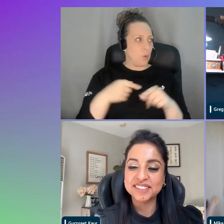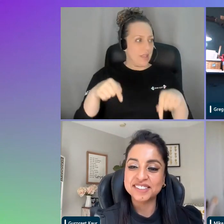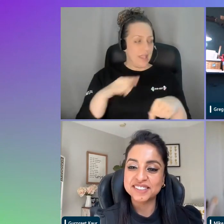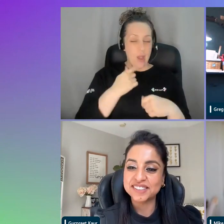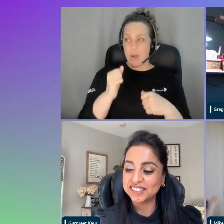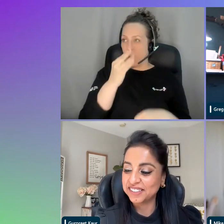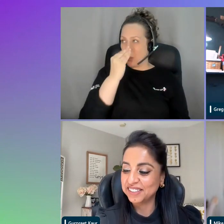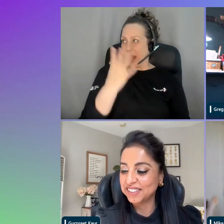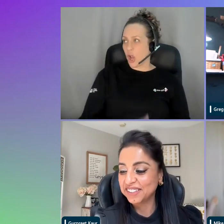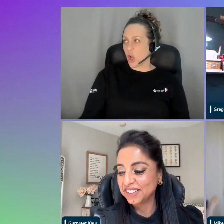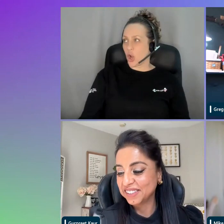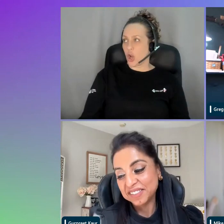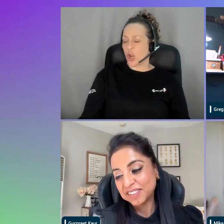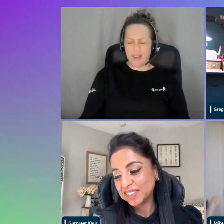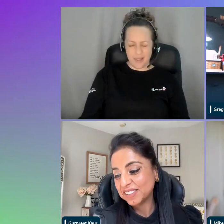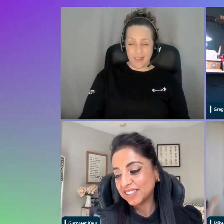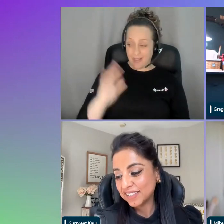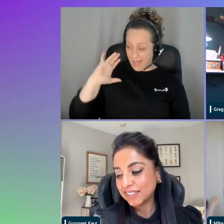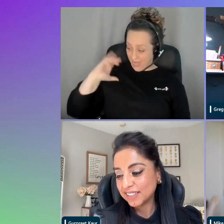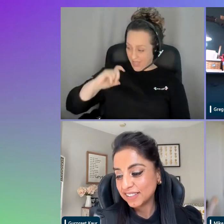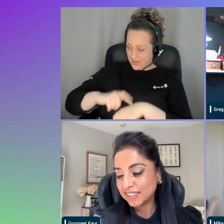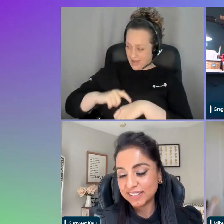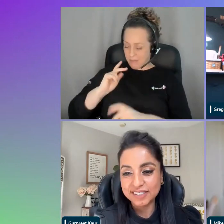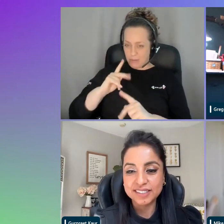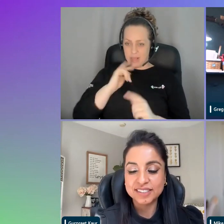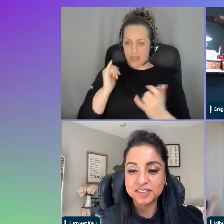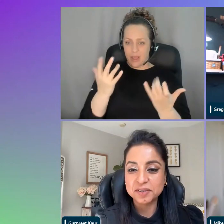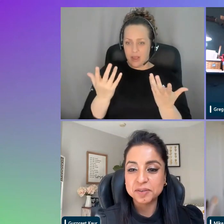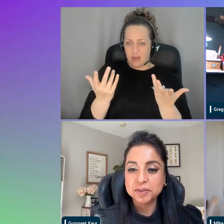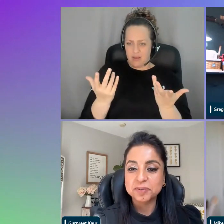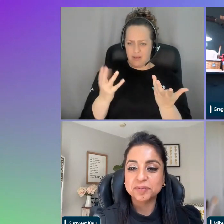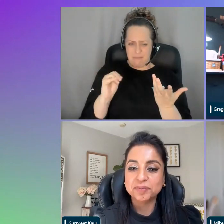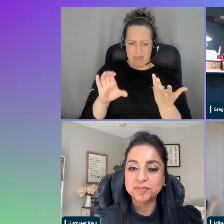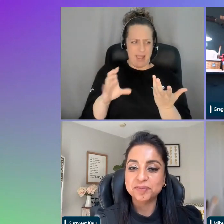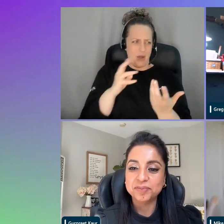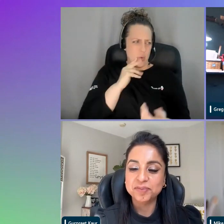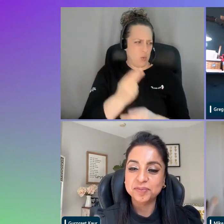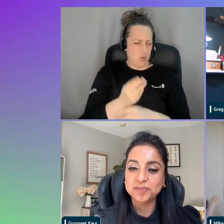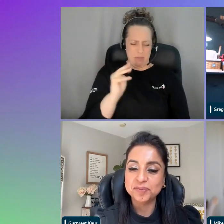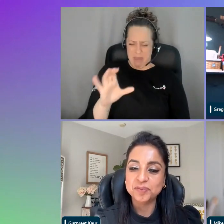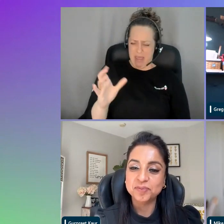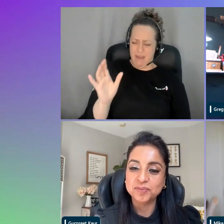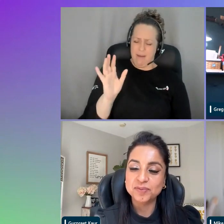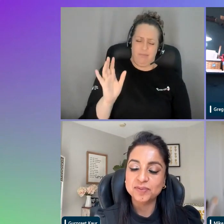anyone will use this or anyone will care. Like at that time we just people were like, it's on a mac who uses a mac? Nobody uses